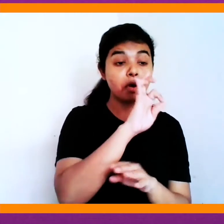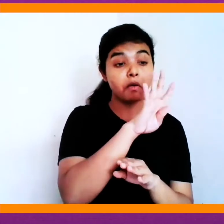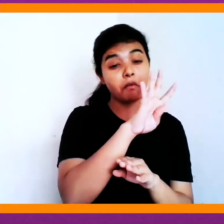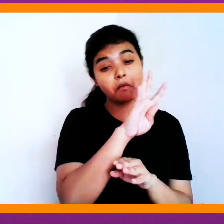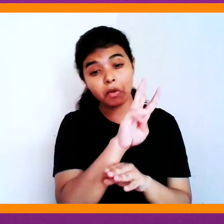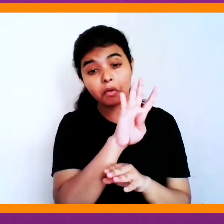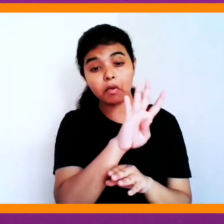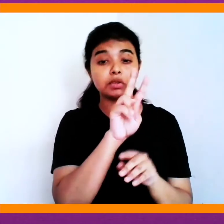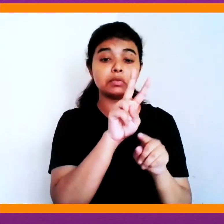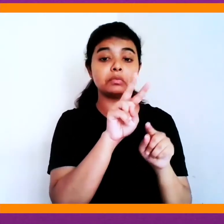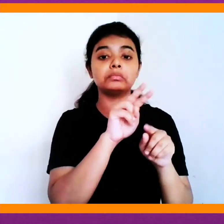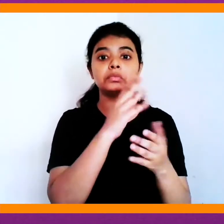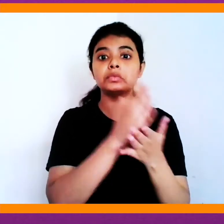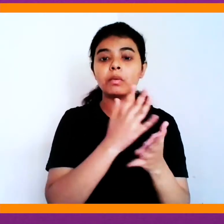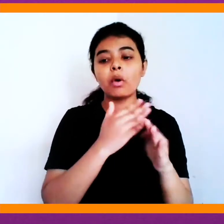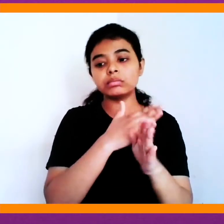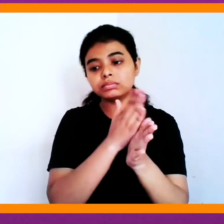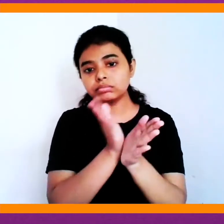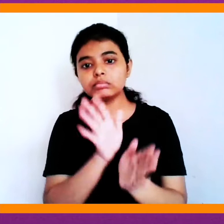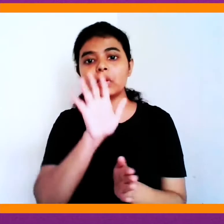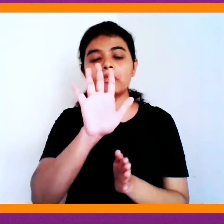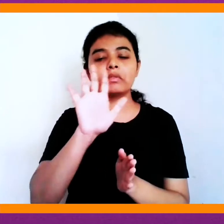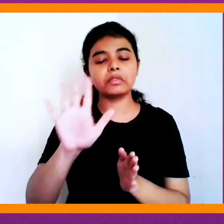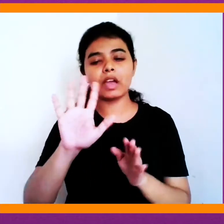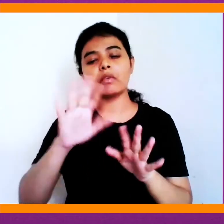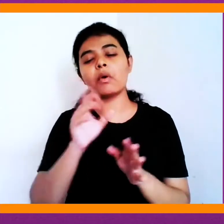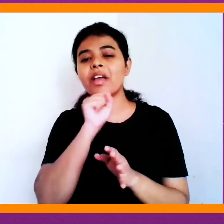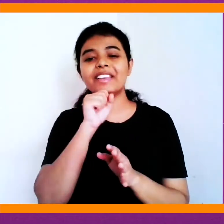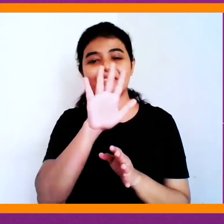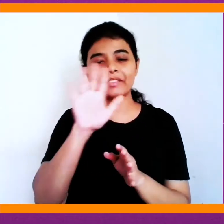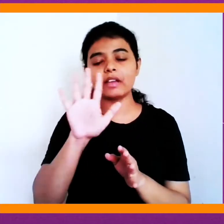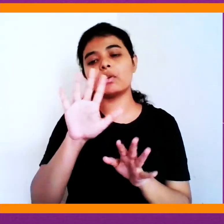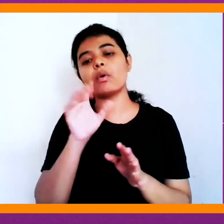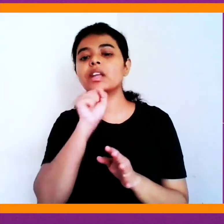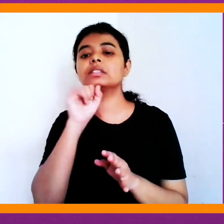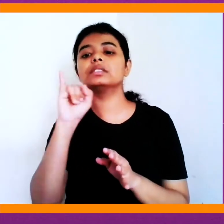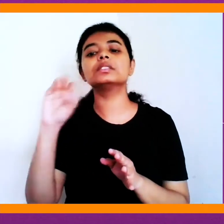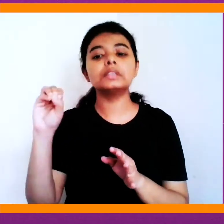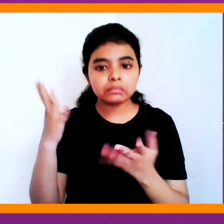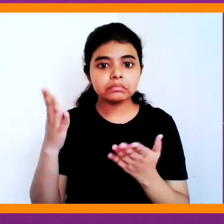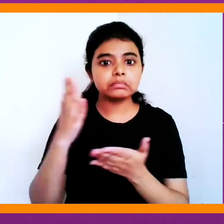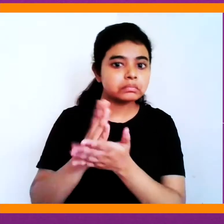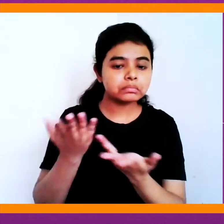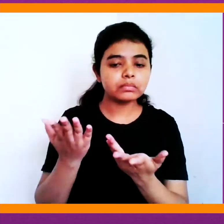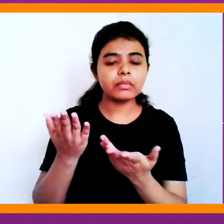it could be as late as 55 to 60 years of age too sometimes women who have ended stop their periods